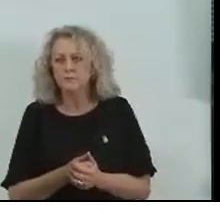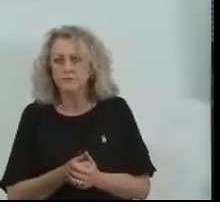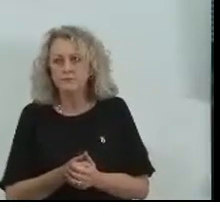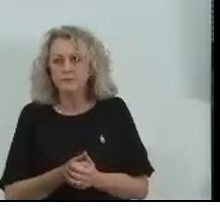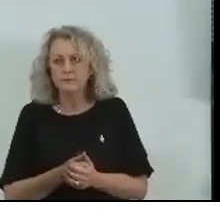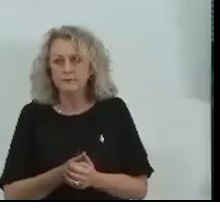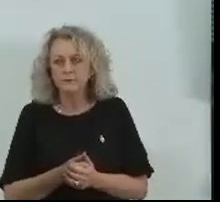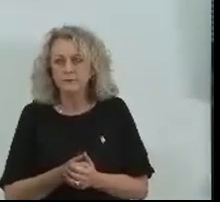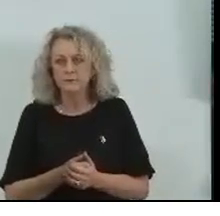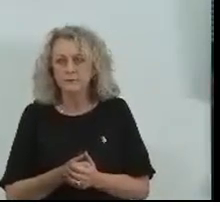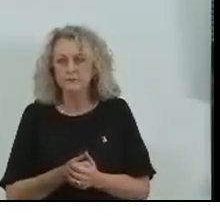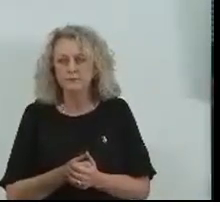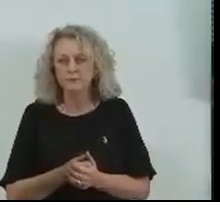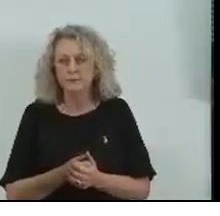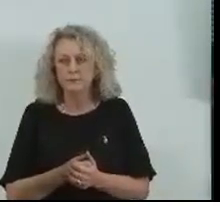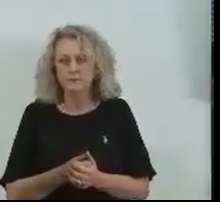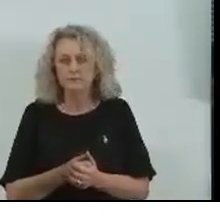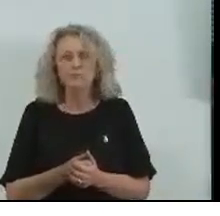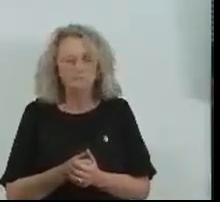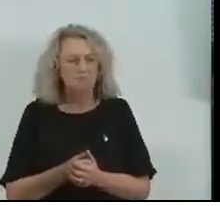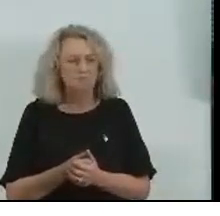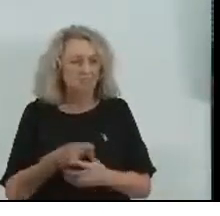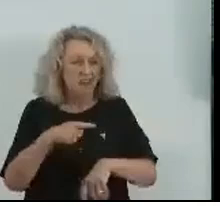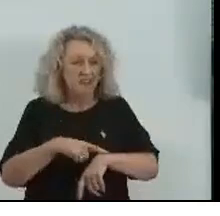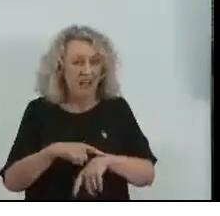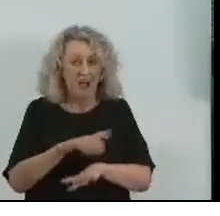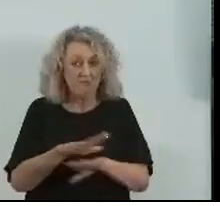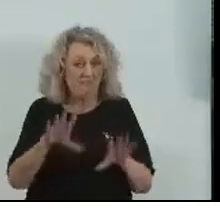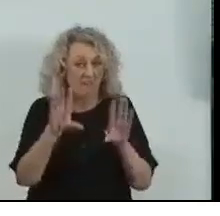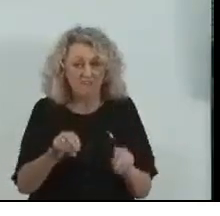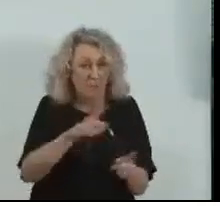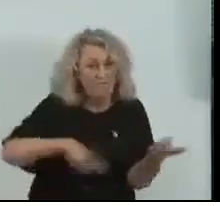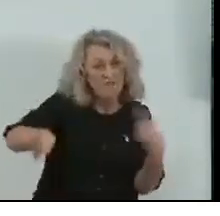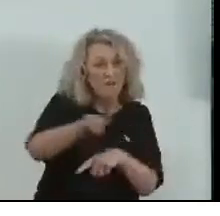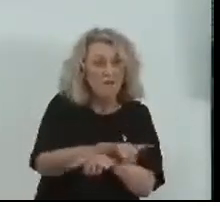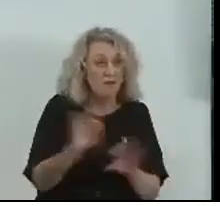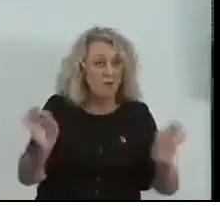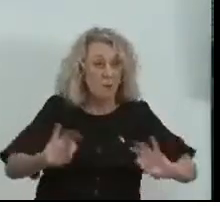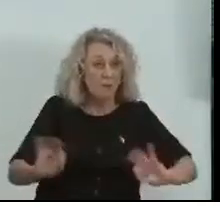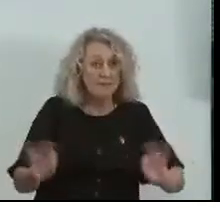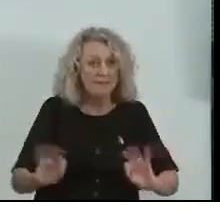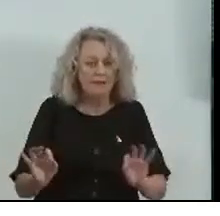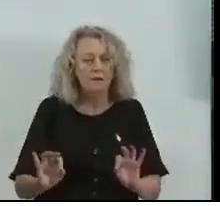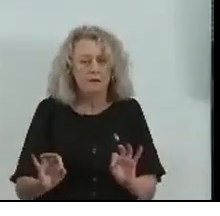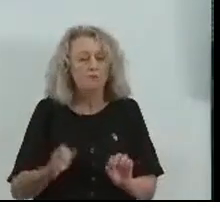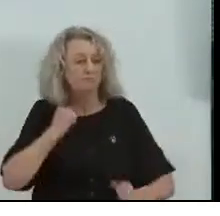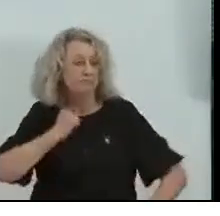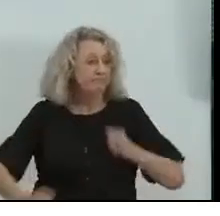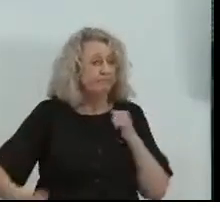time in 100 metre race time doesn't stop for anyone, just marches ruthlessly.